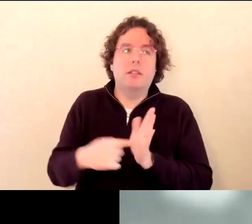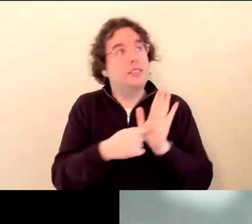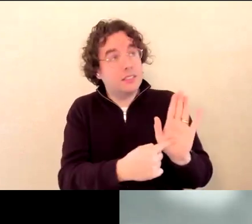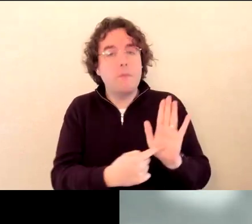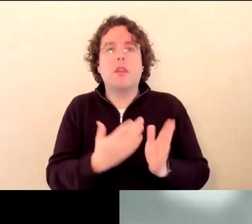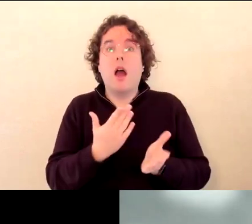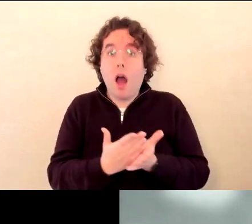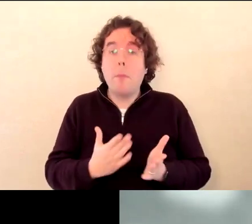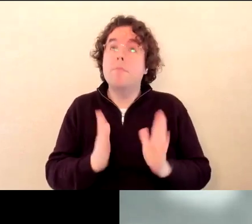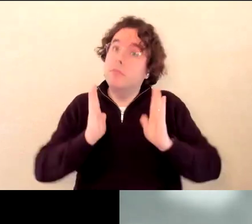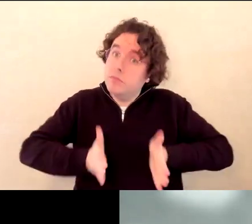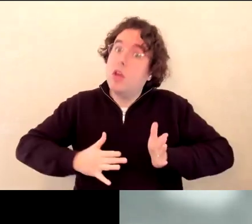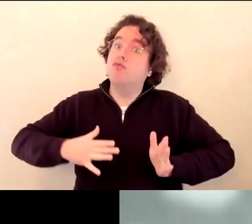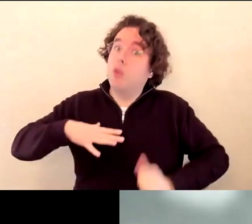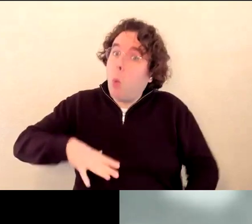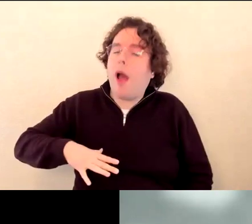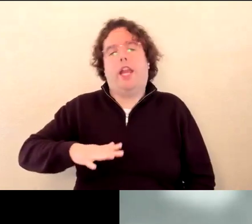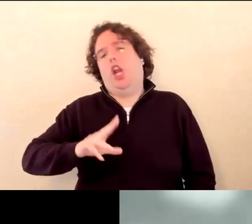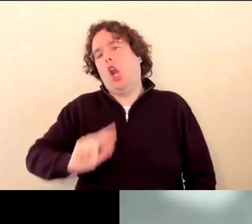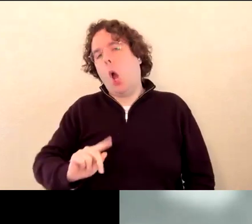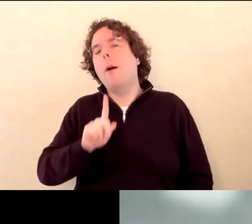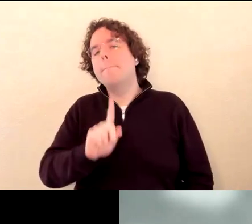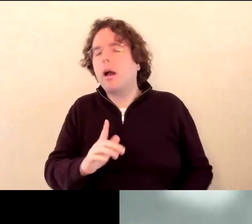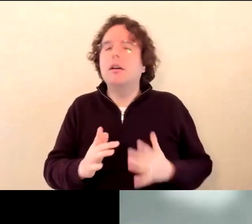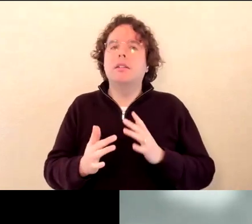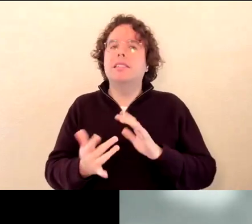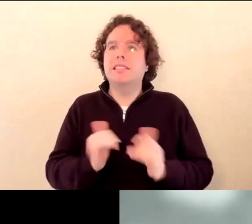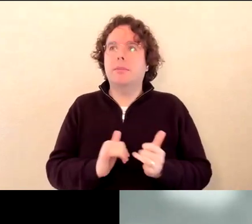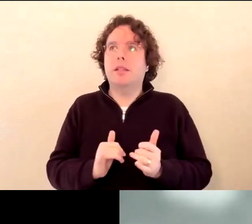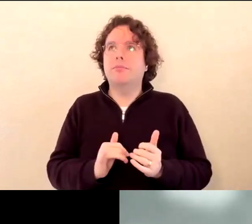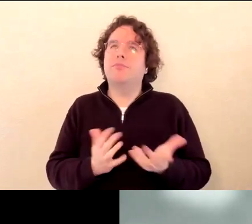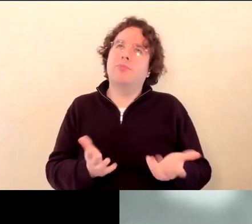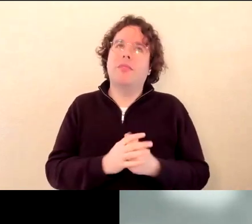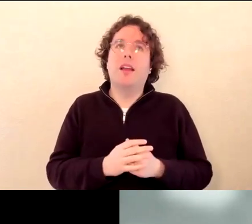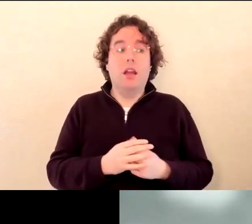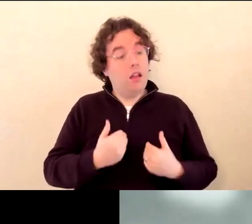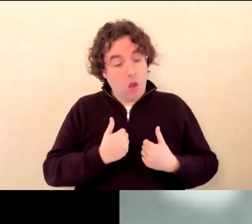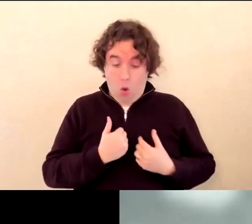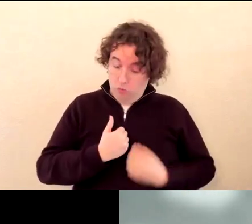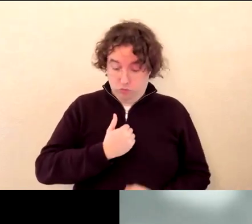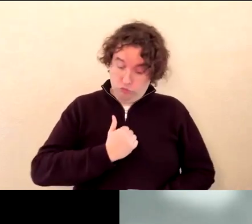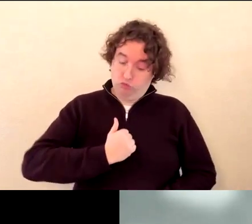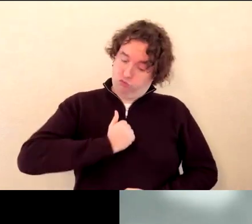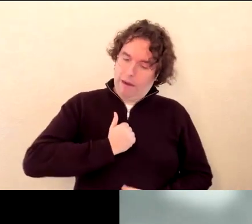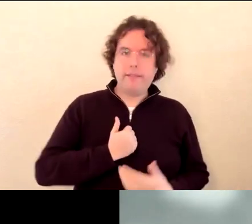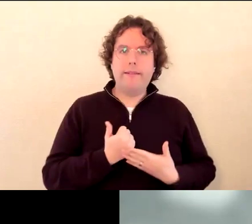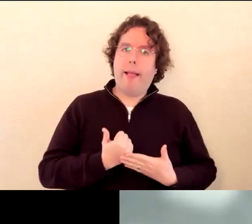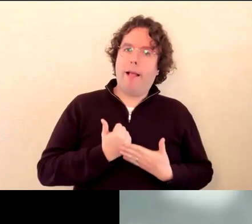as ever-Sometimes being, being right is always helpful, and it's important to know you have your rights. But if that's gonna mean that